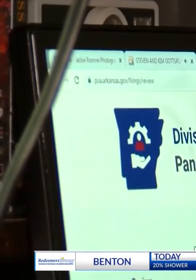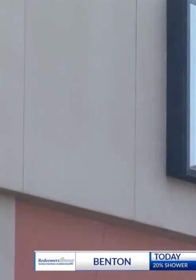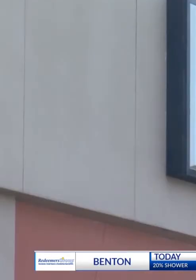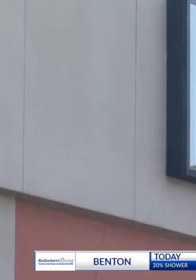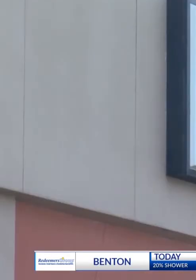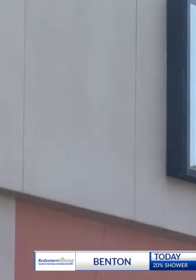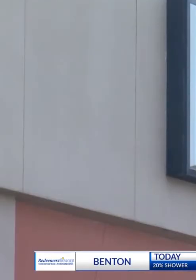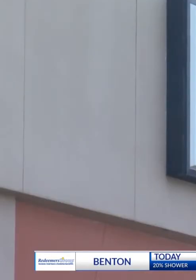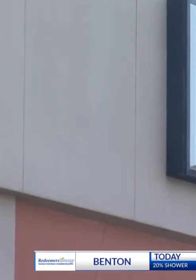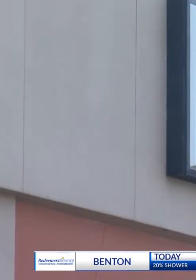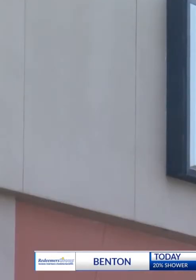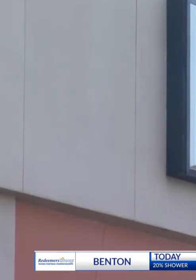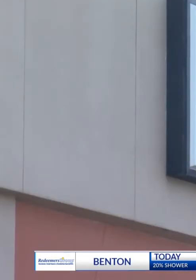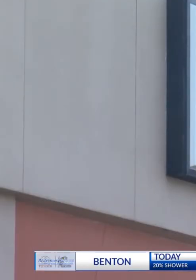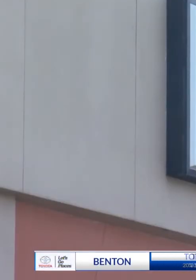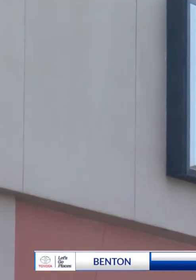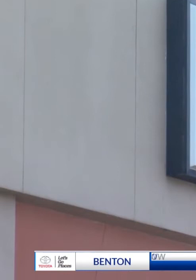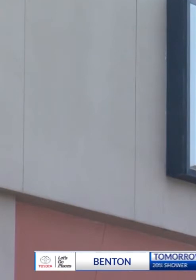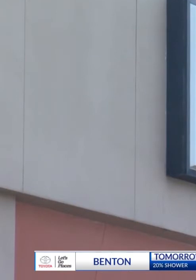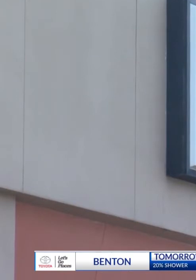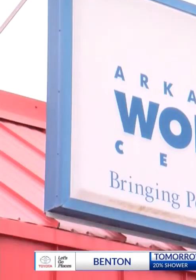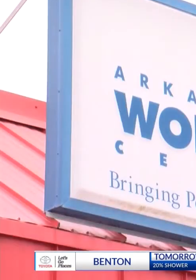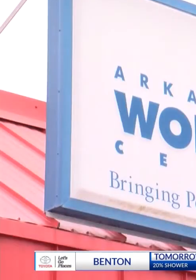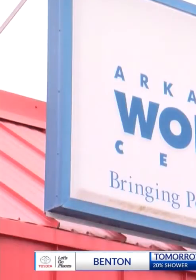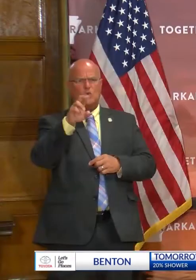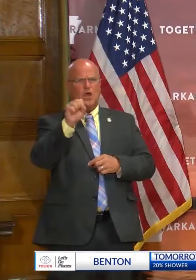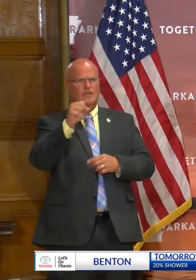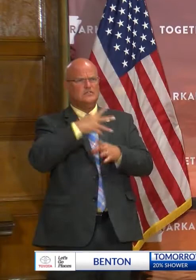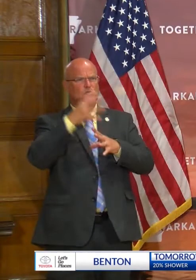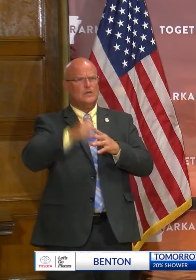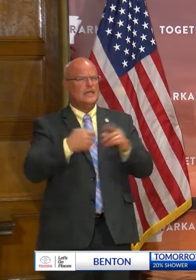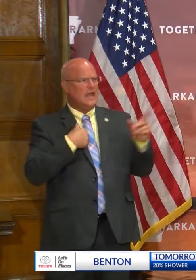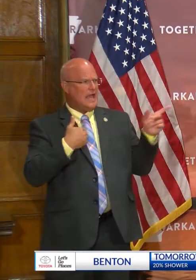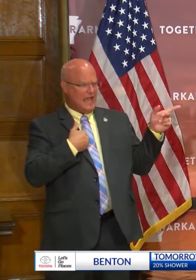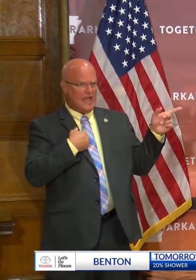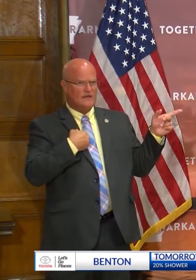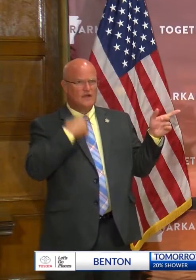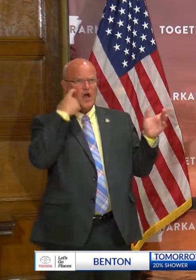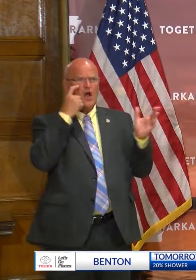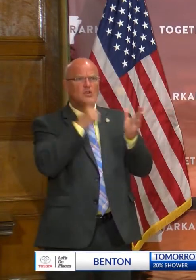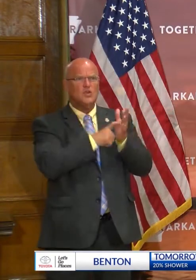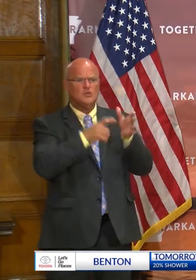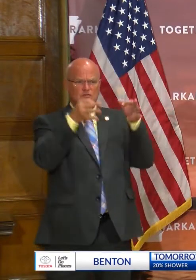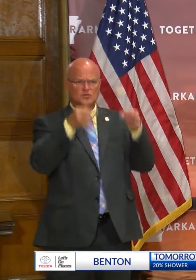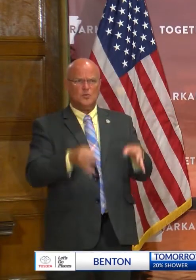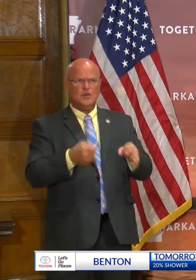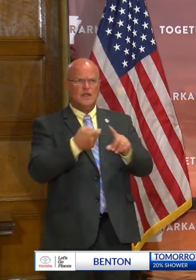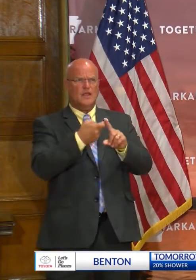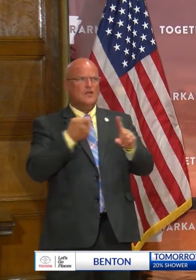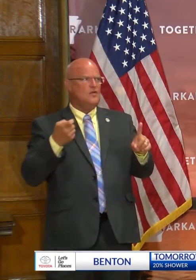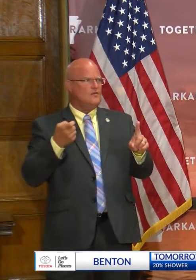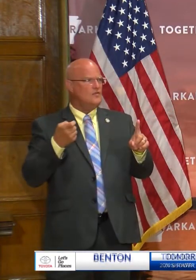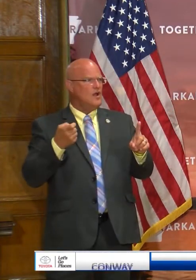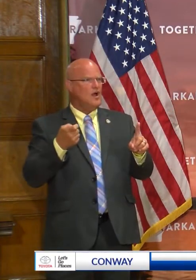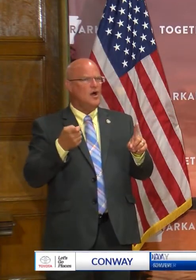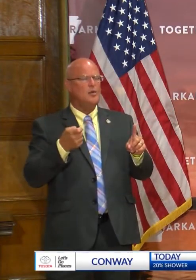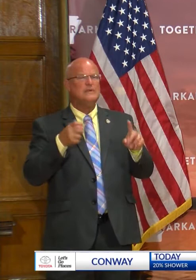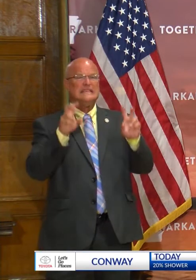HAPPEN...TEACHERS, STATE WORKERS, EVEN THE GOVERNOR HIMSELF HAD HIS NAME USED TO FILE A FRAUDULENT CLAIM ASA And I have a notice of determination of entitlement under the cares act to a